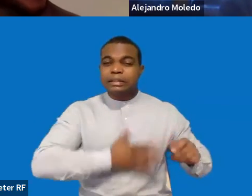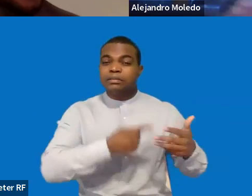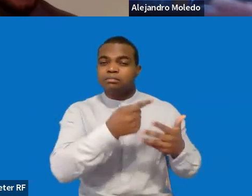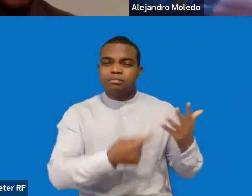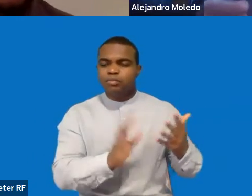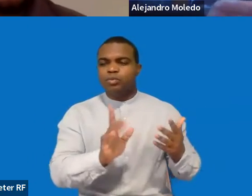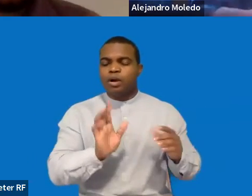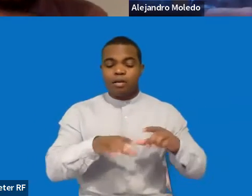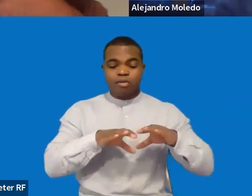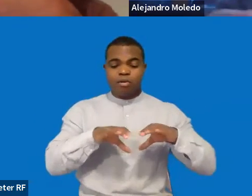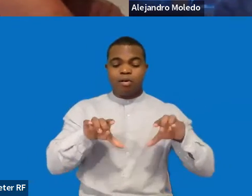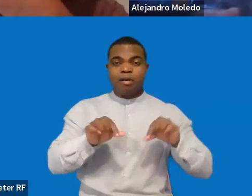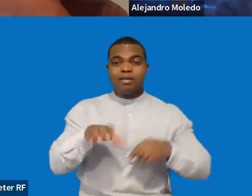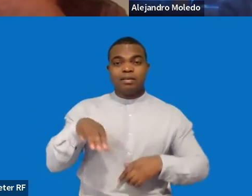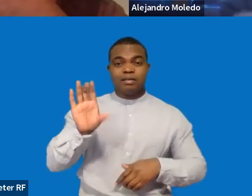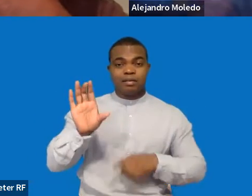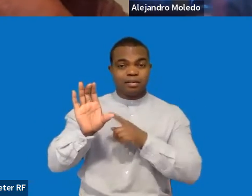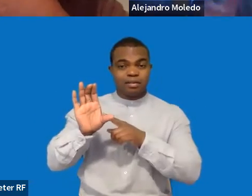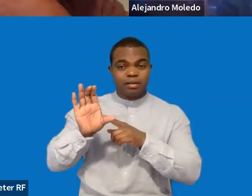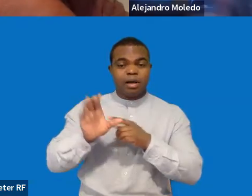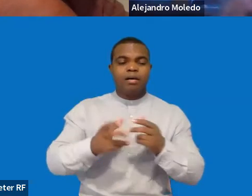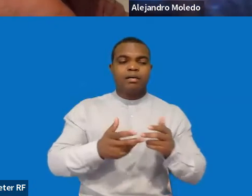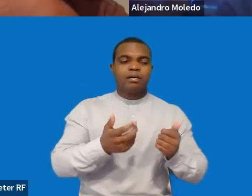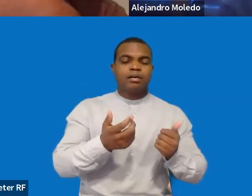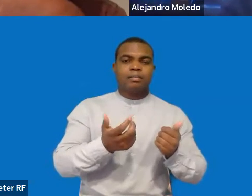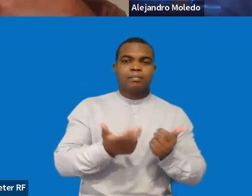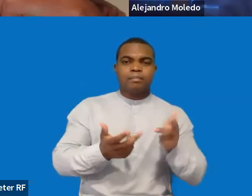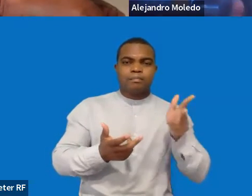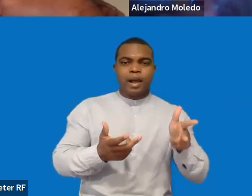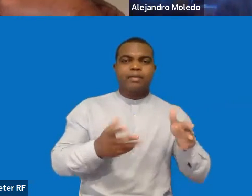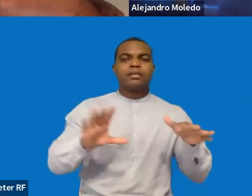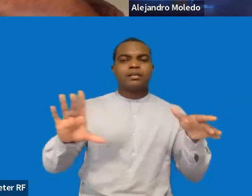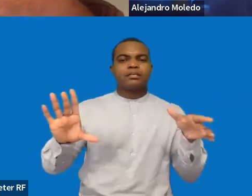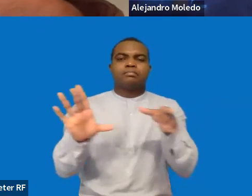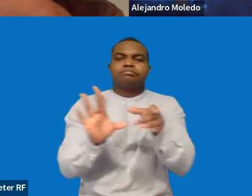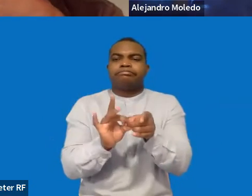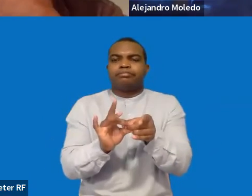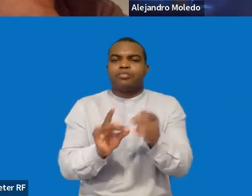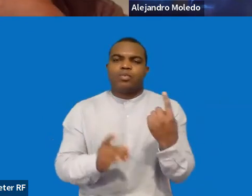in a digital element of our cards. Now cards have almost a computer inside.